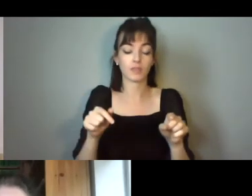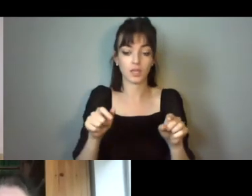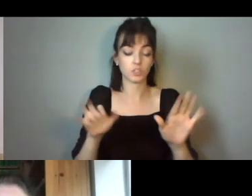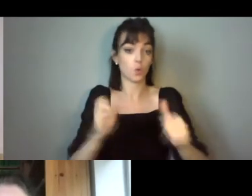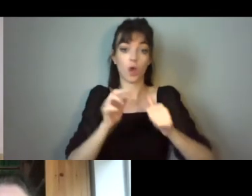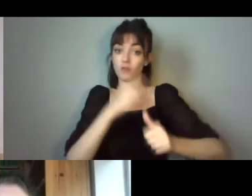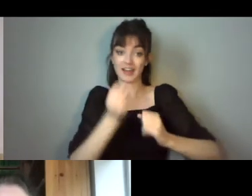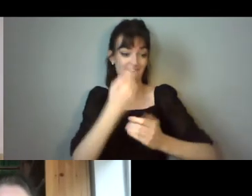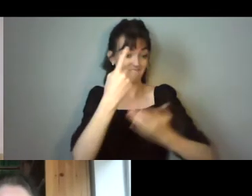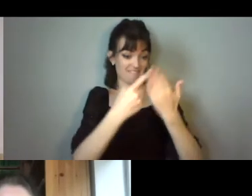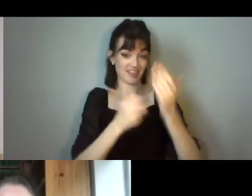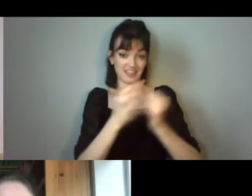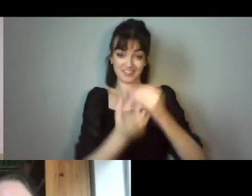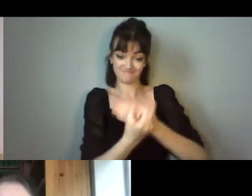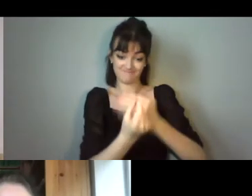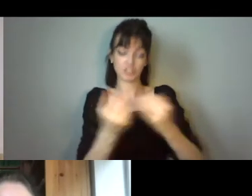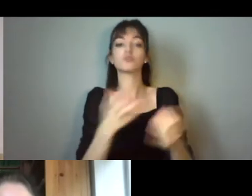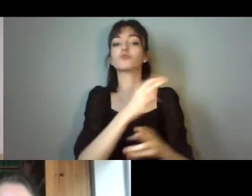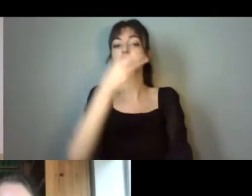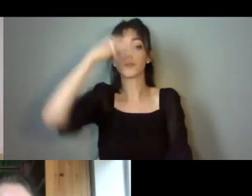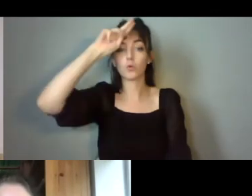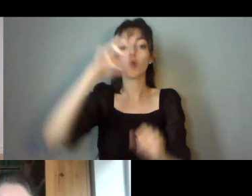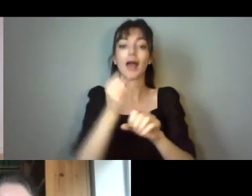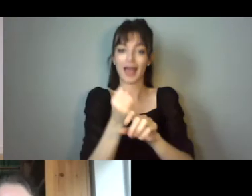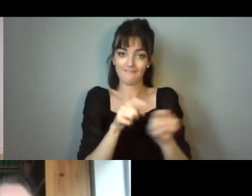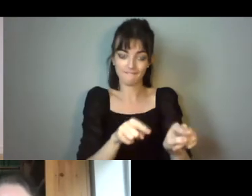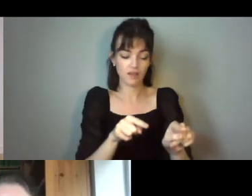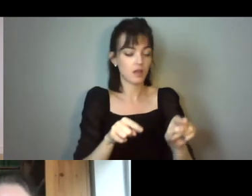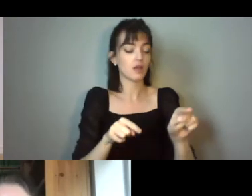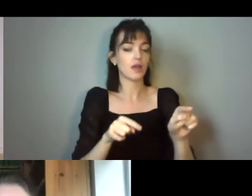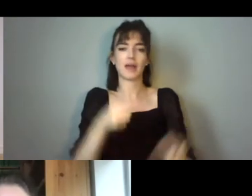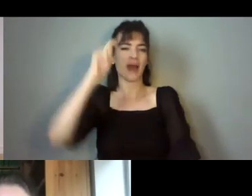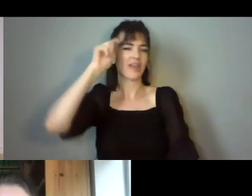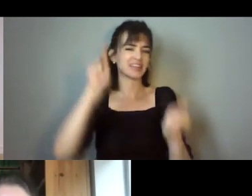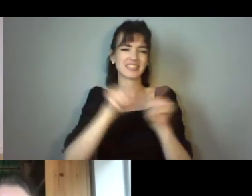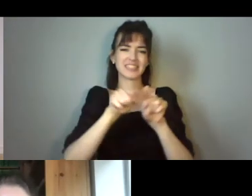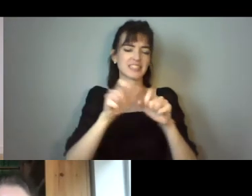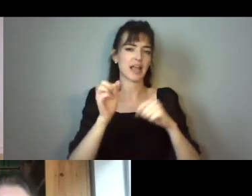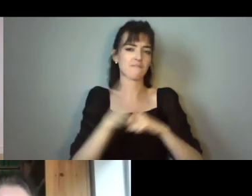at least in the case of Peru for example. I think that's the case also of Costa Rica. I think there